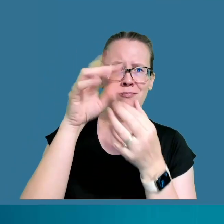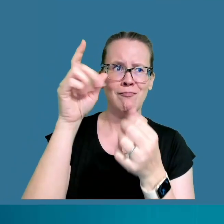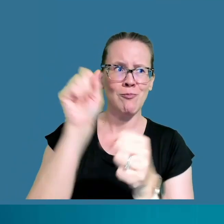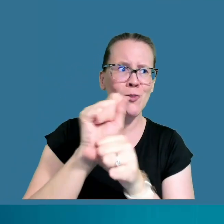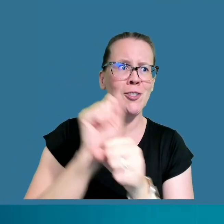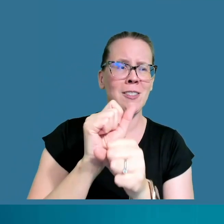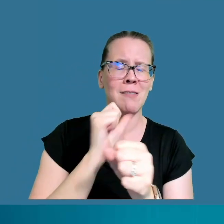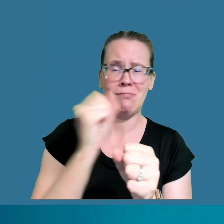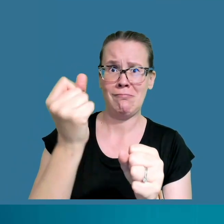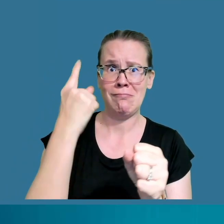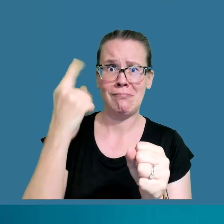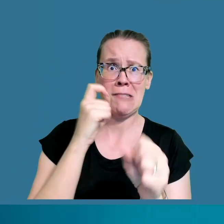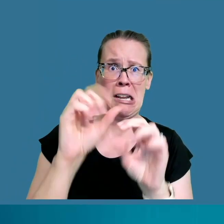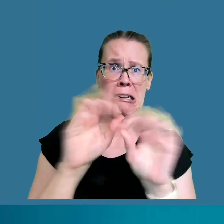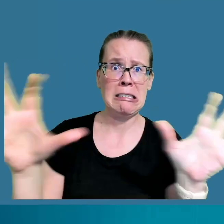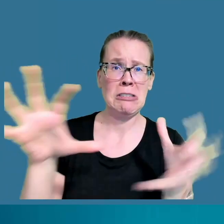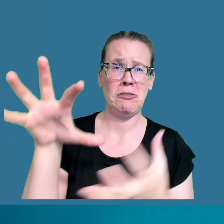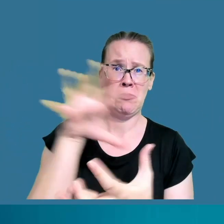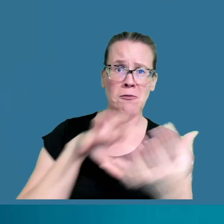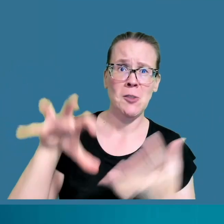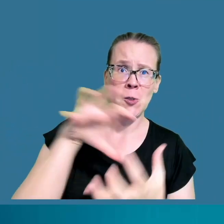"It doesn't work for me." "it's too confusing."